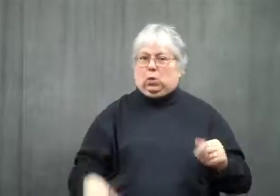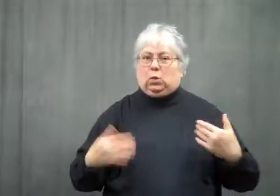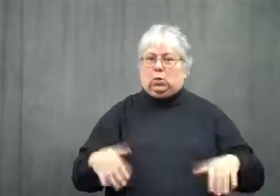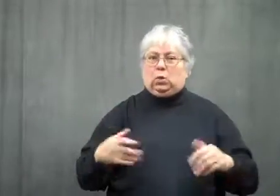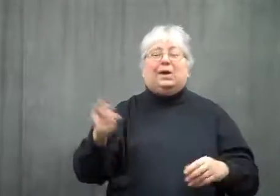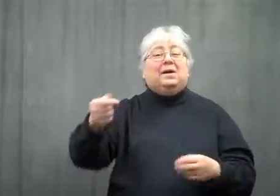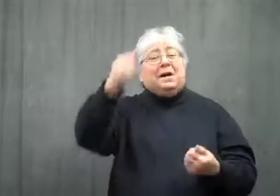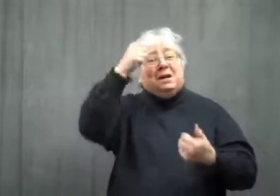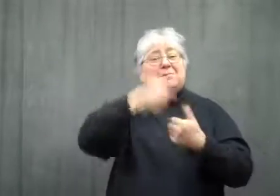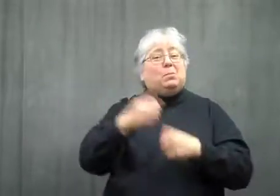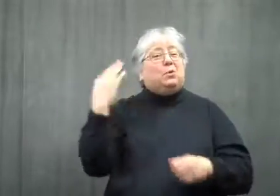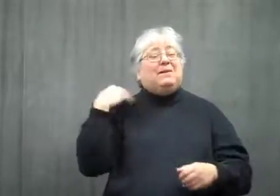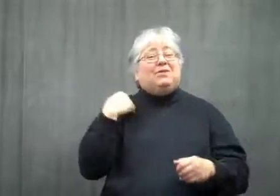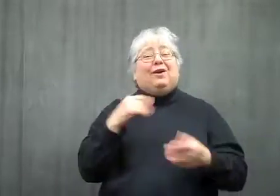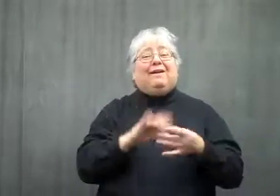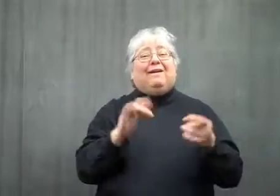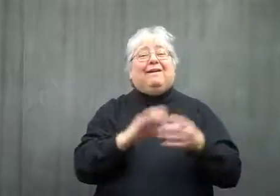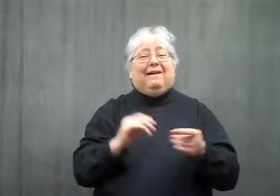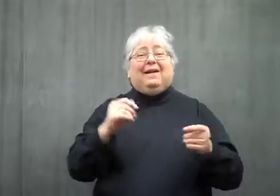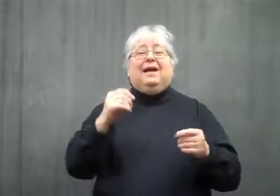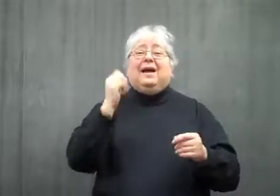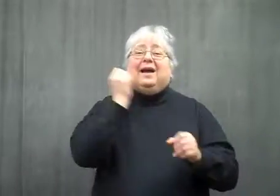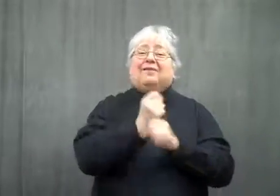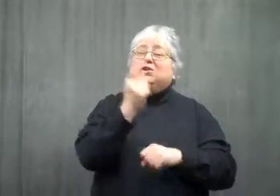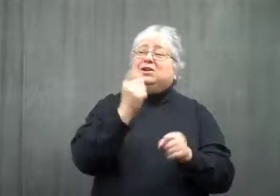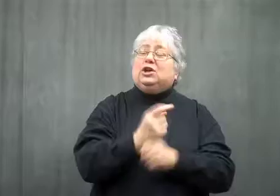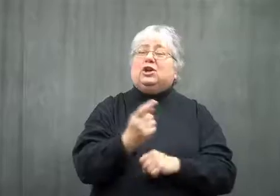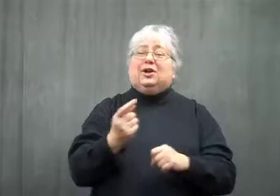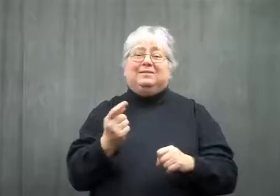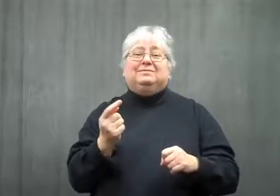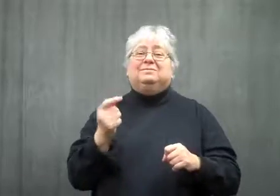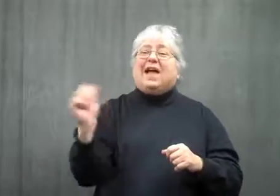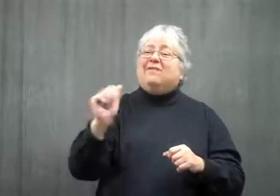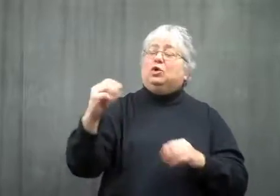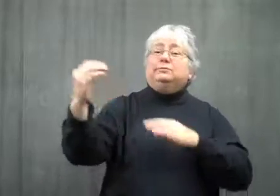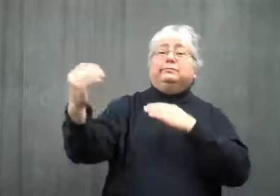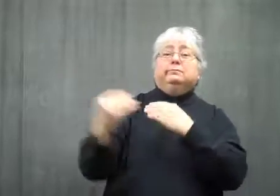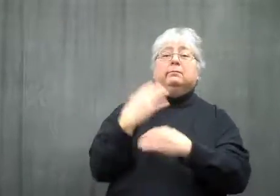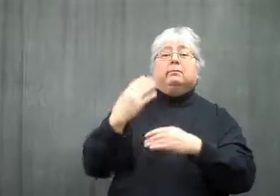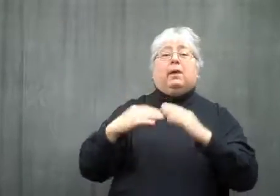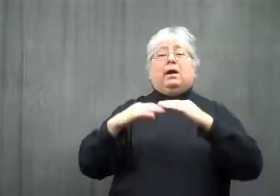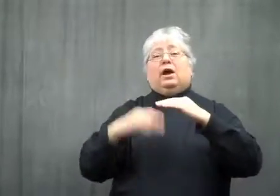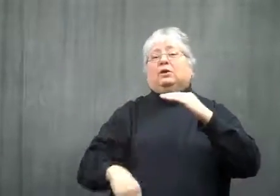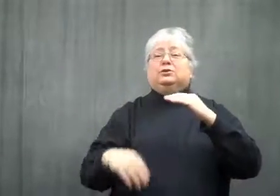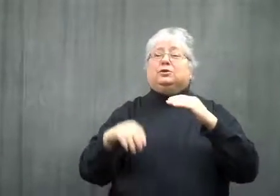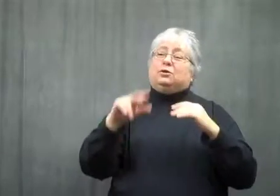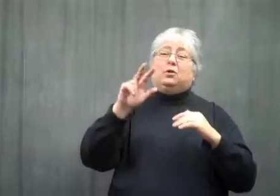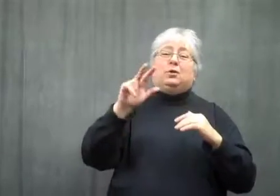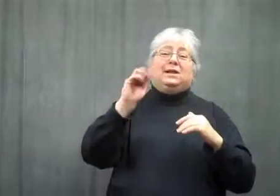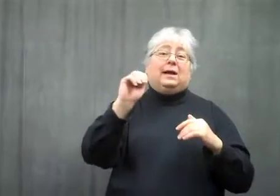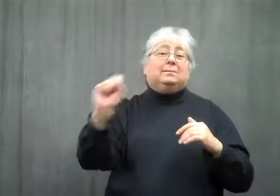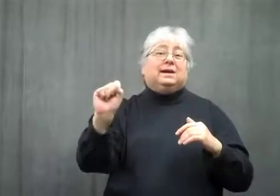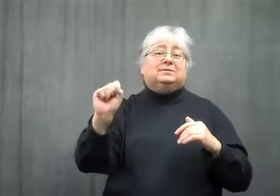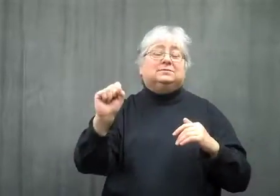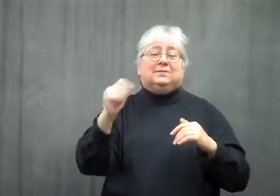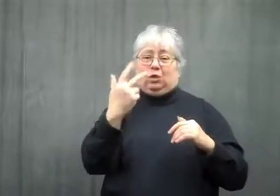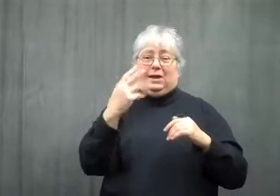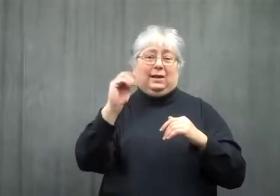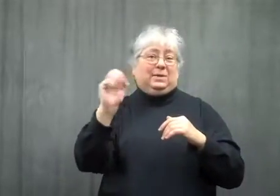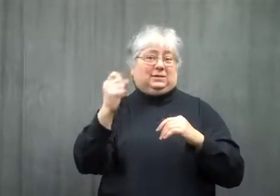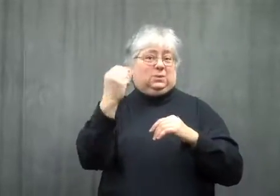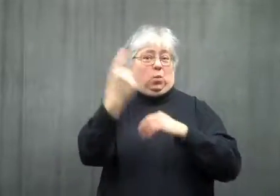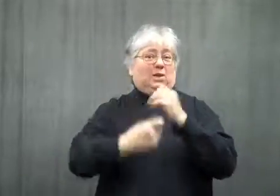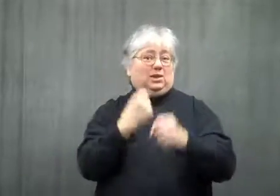Remember I said the average person is exposed to less than 3 milliseverts in a year?